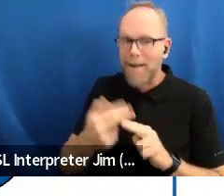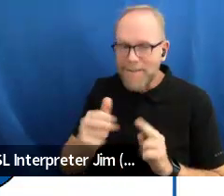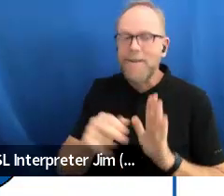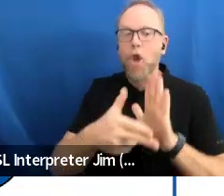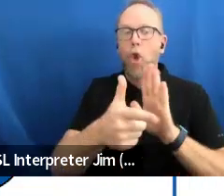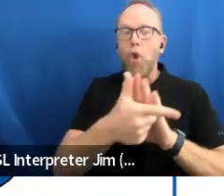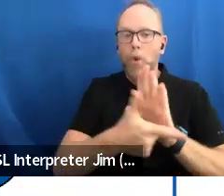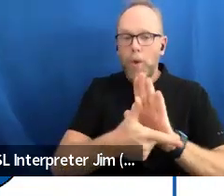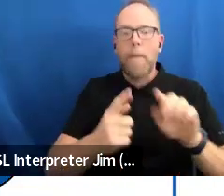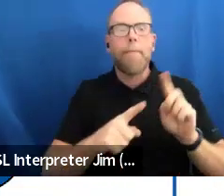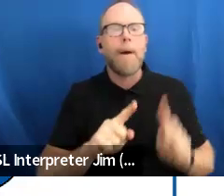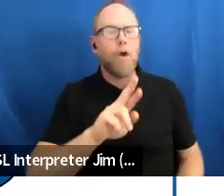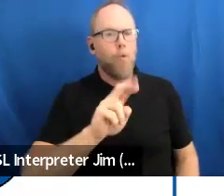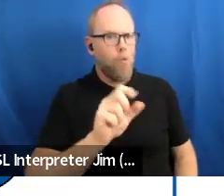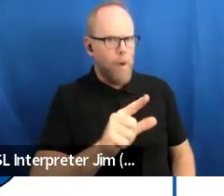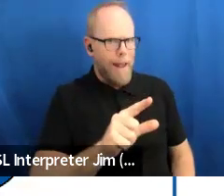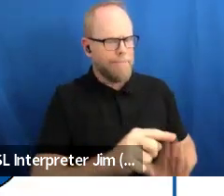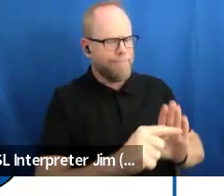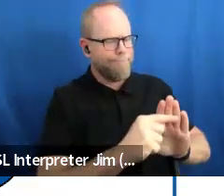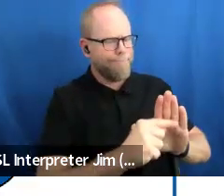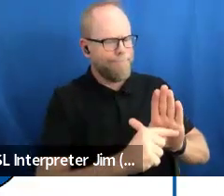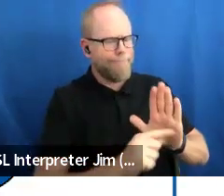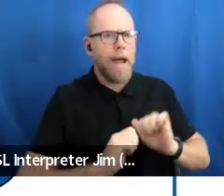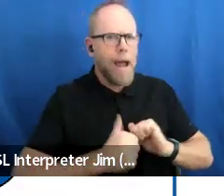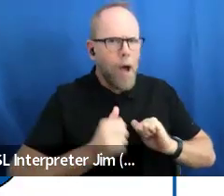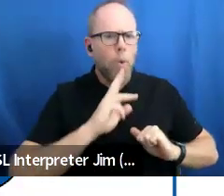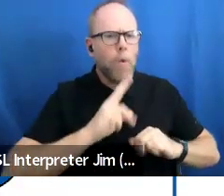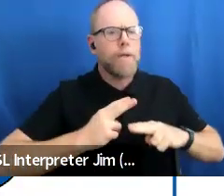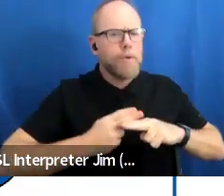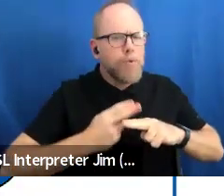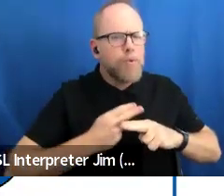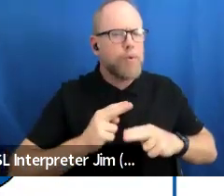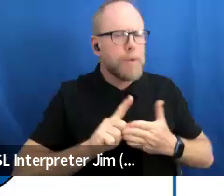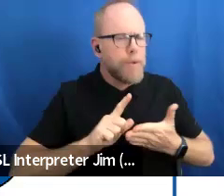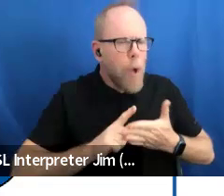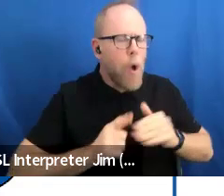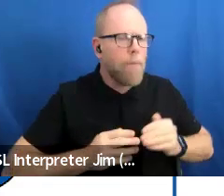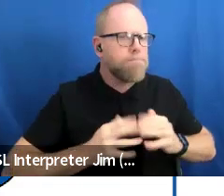you how to implement the law like Sonya was saying, how do you actually make the law real,